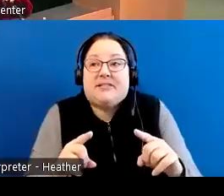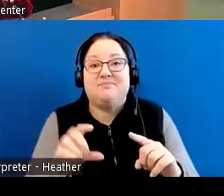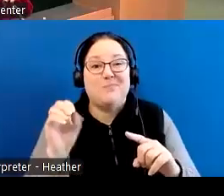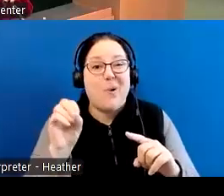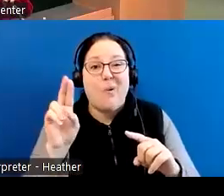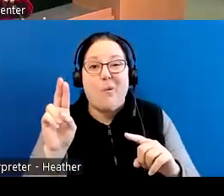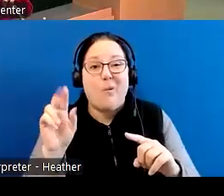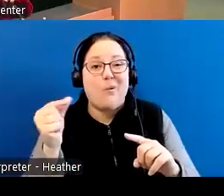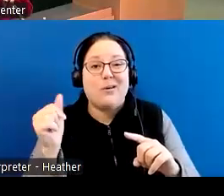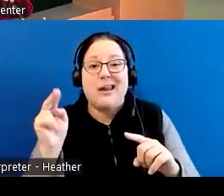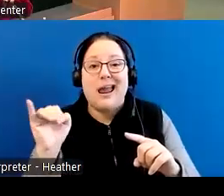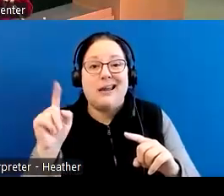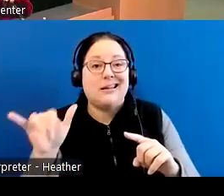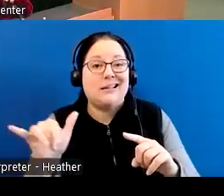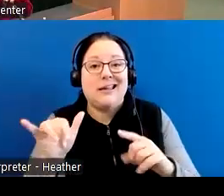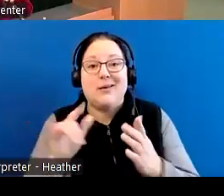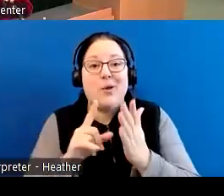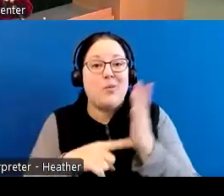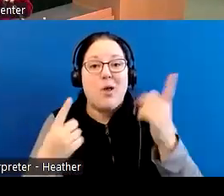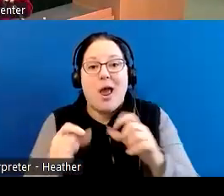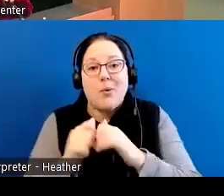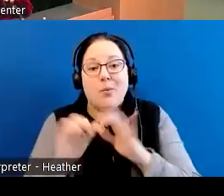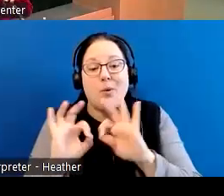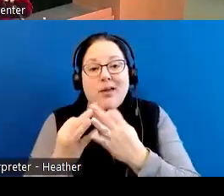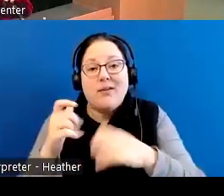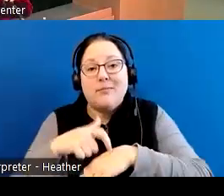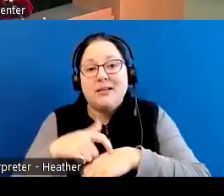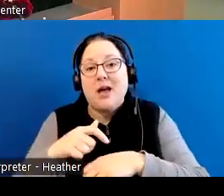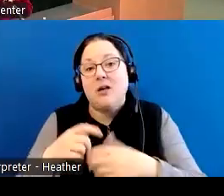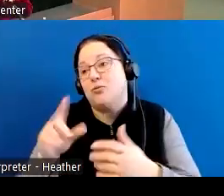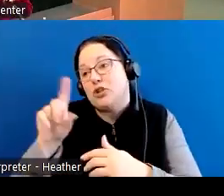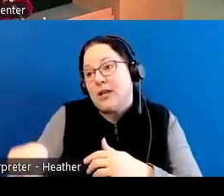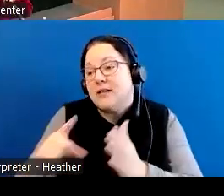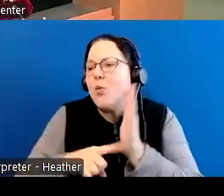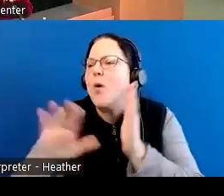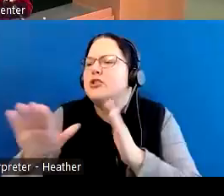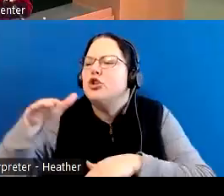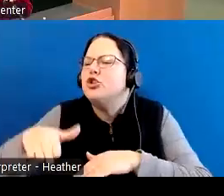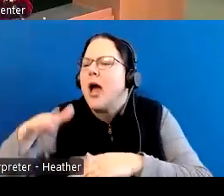family sessions. um with the first question, what are your child's strengths? And what what emerged